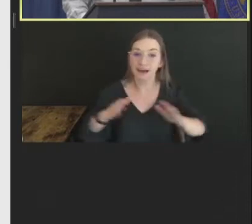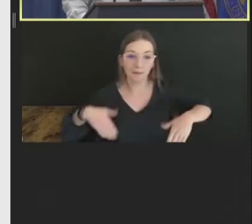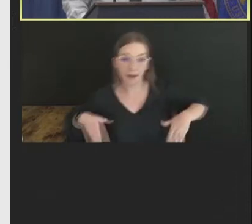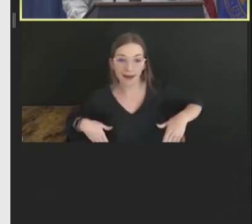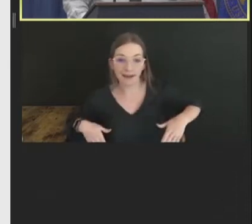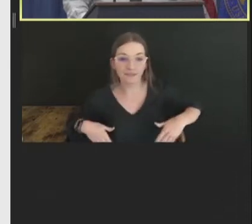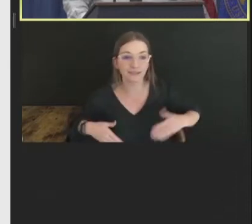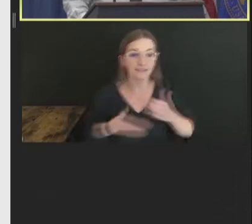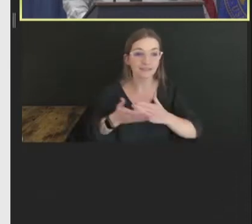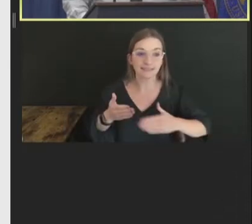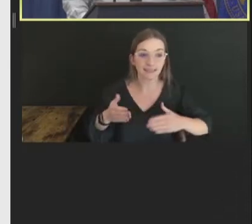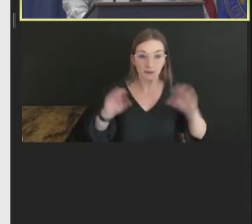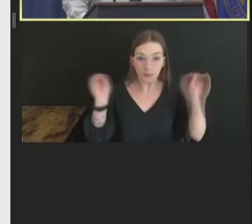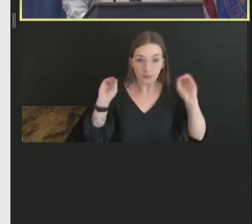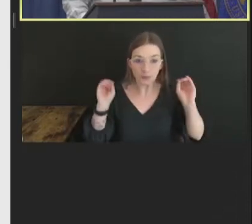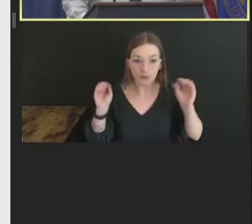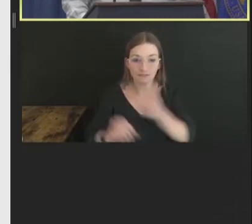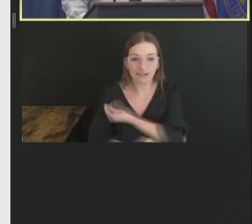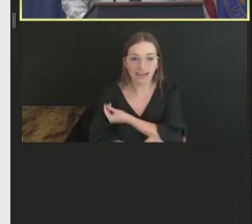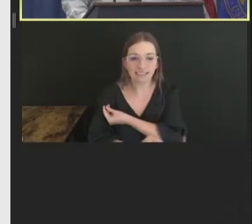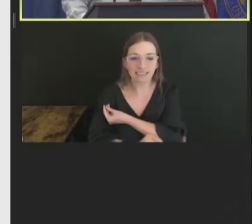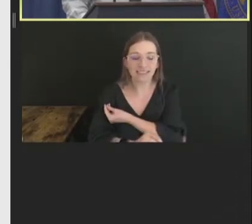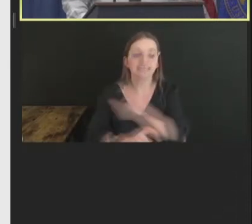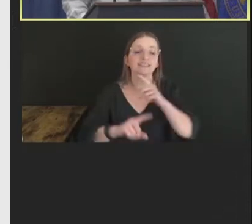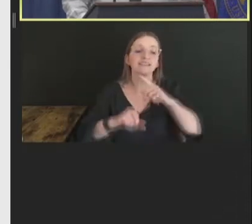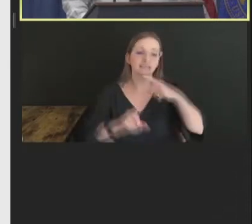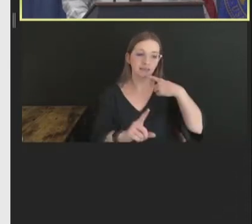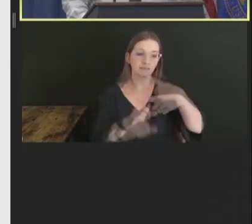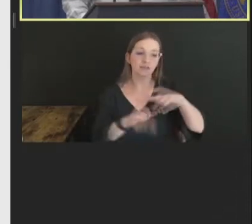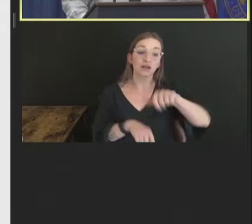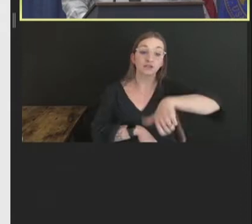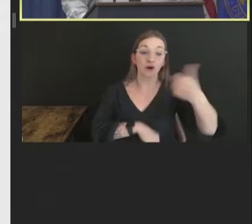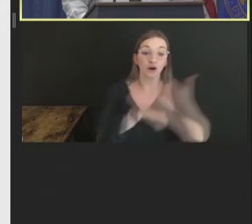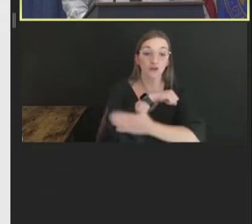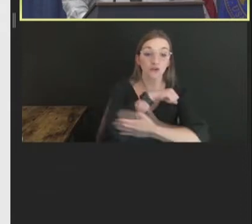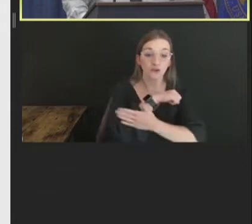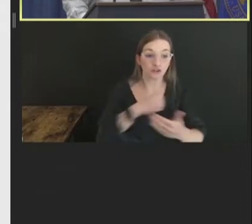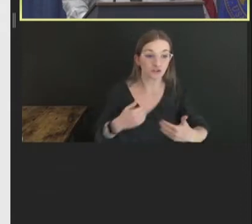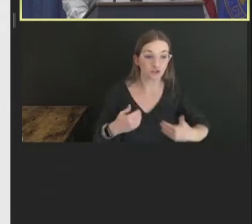have other vaccines, other vaccination strategies, poor vaccination coverage, understanding